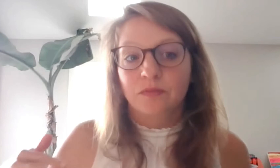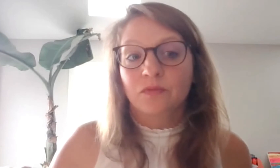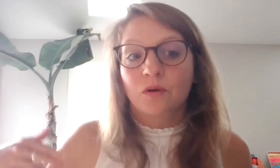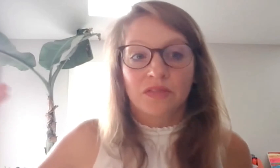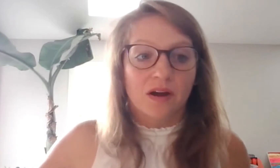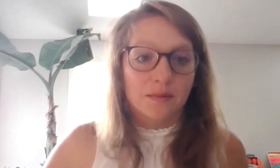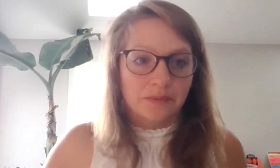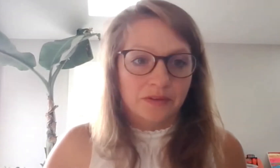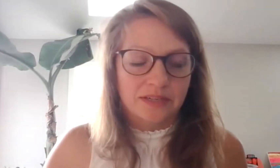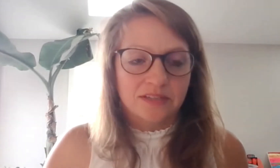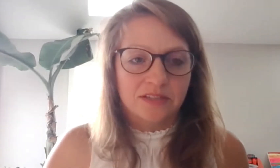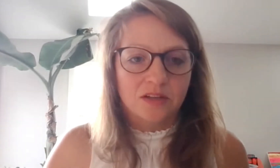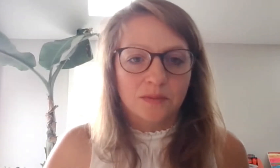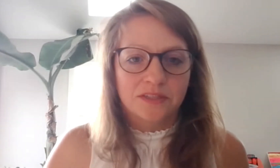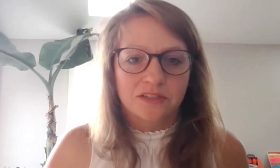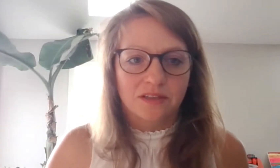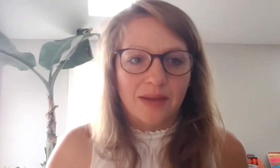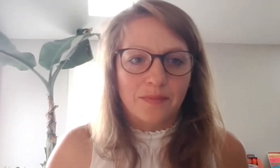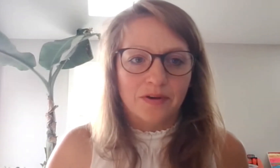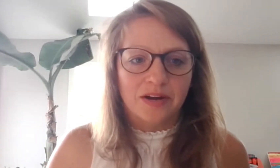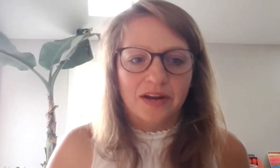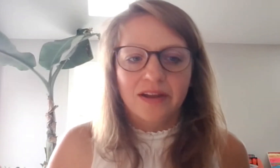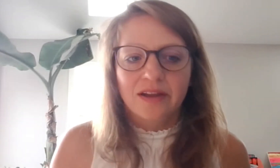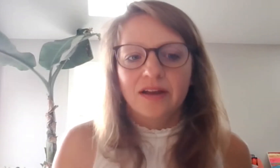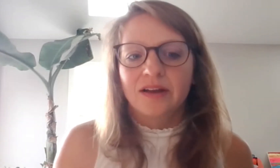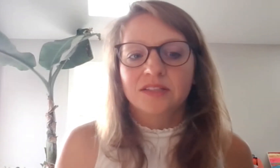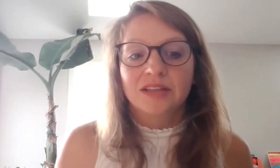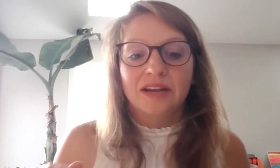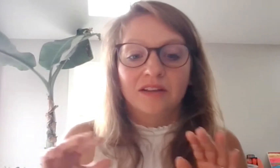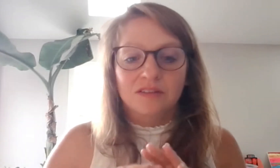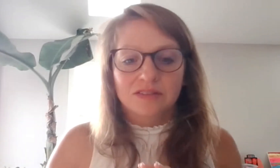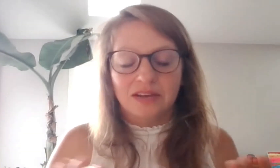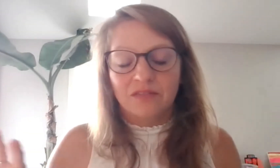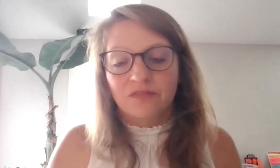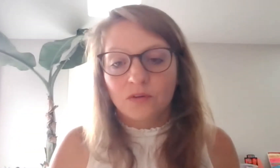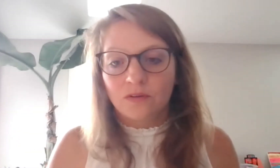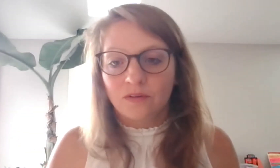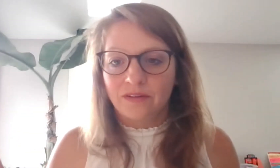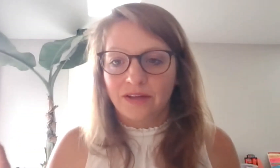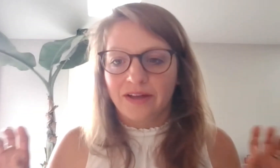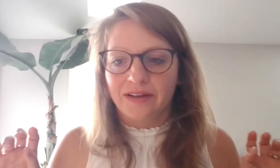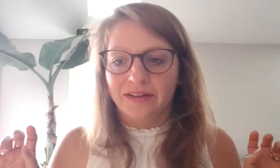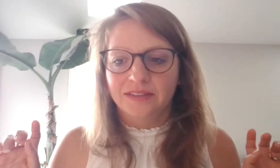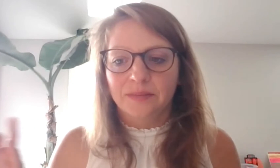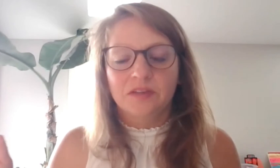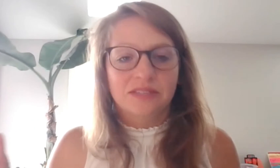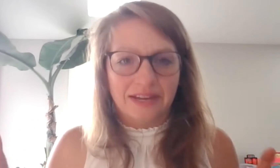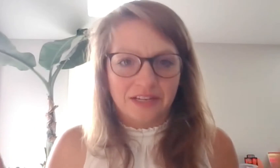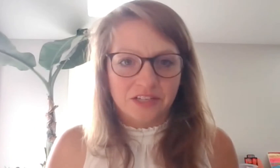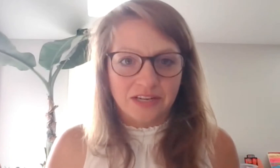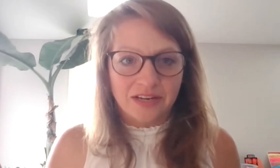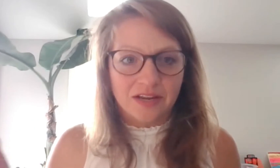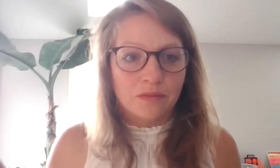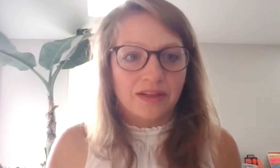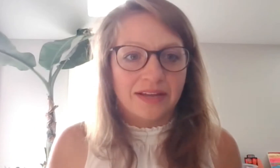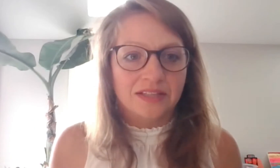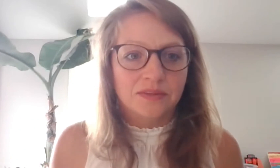before they're uploaded to the Global Digital Library. So that includes like full WCAG compliance